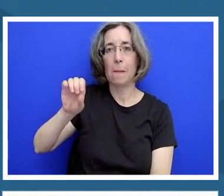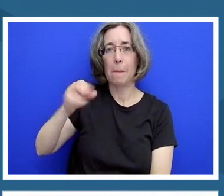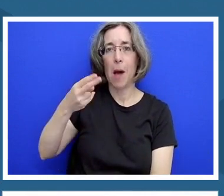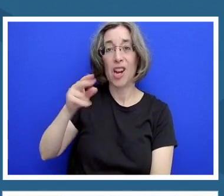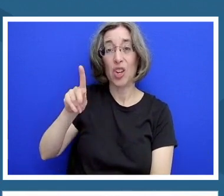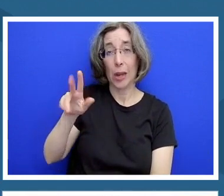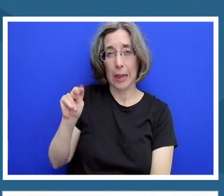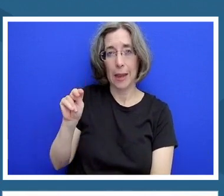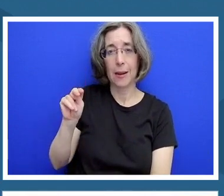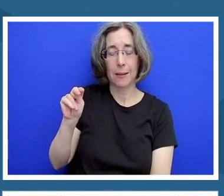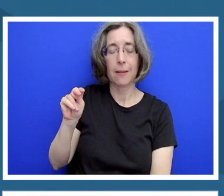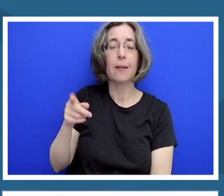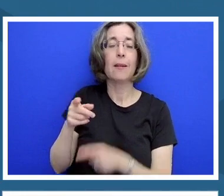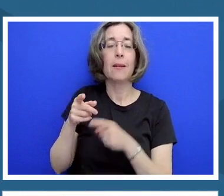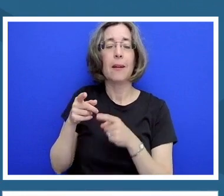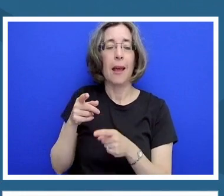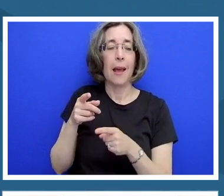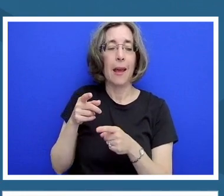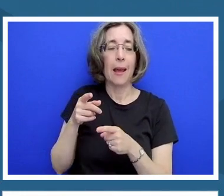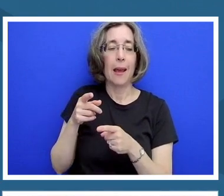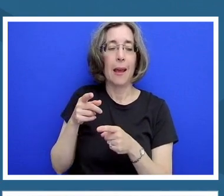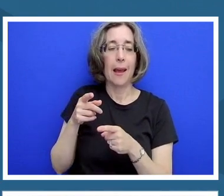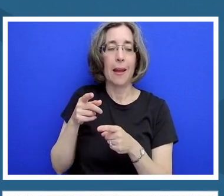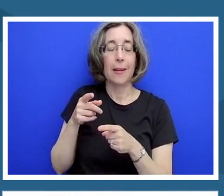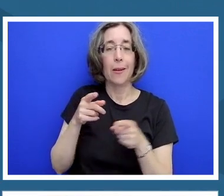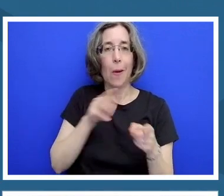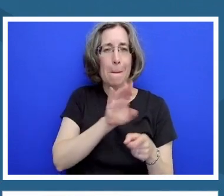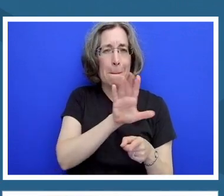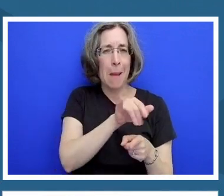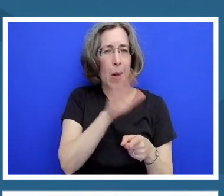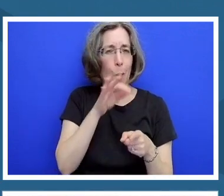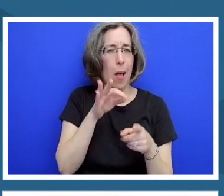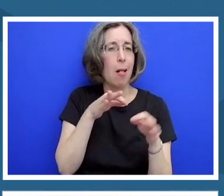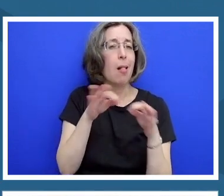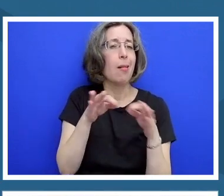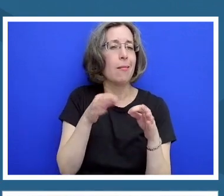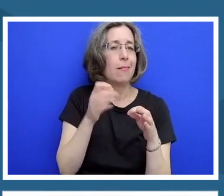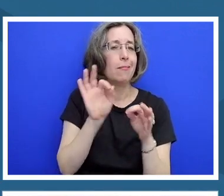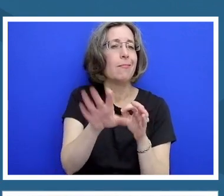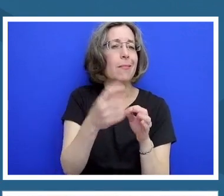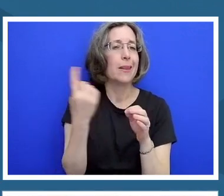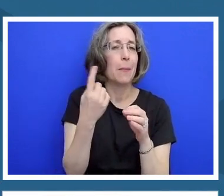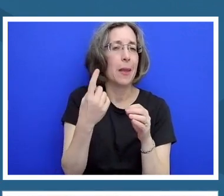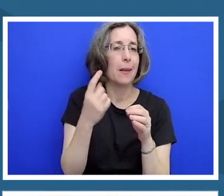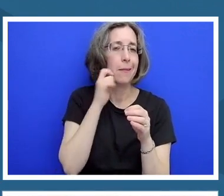cecilia ah yes well